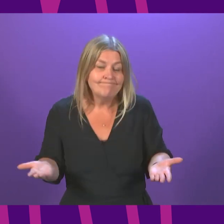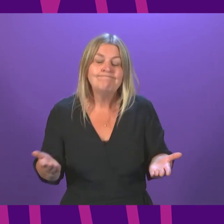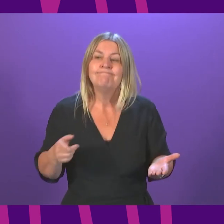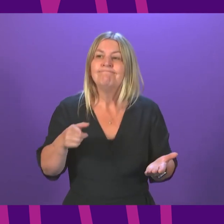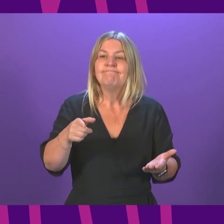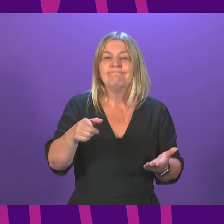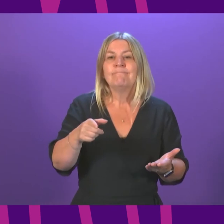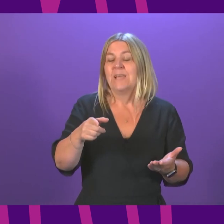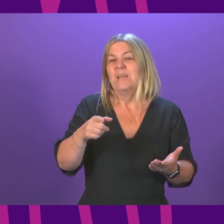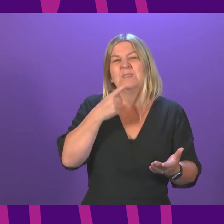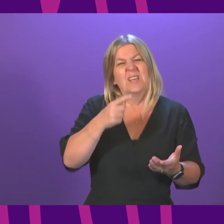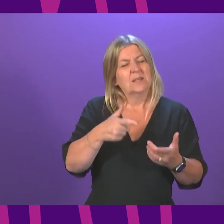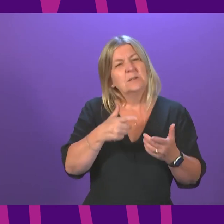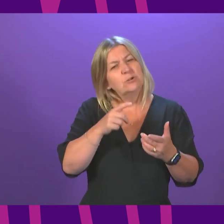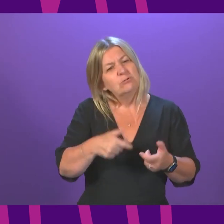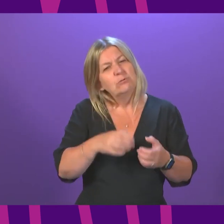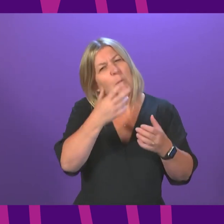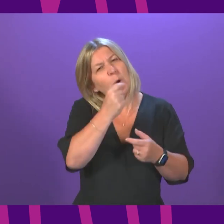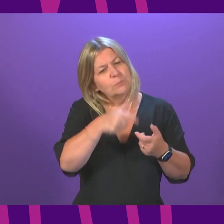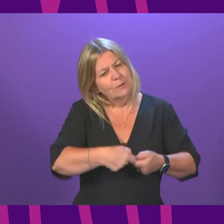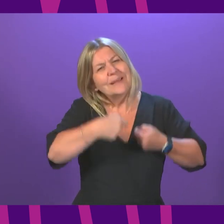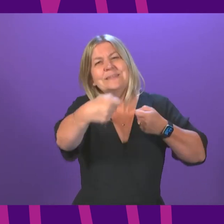potential to give the Government so much power for so long.